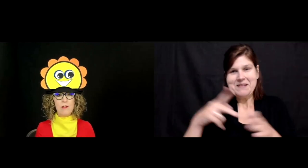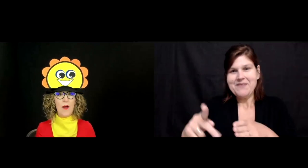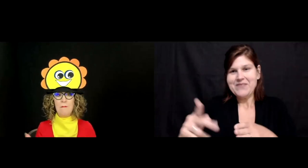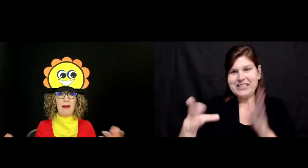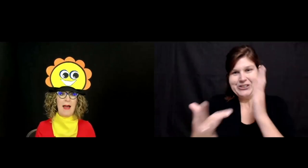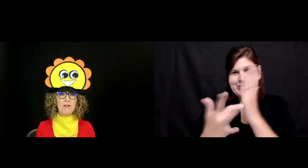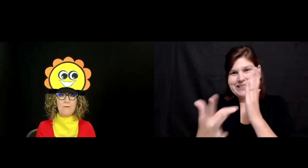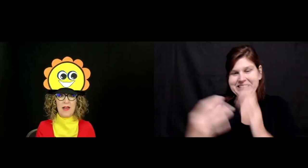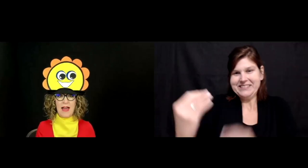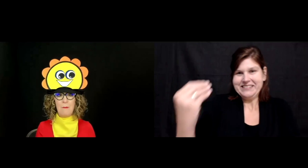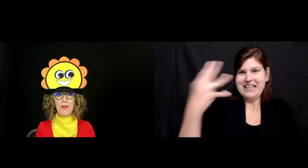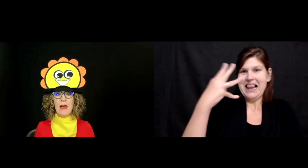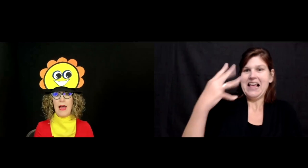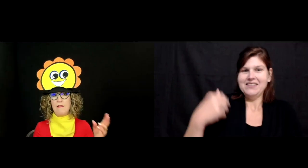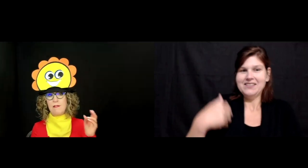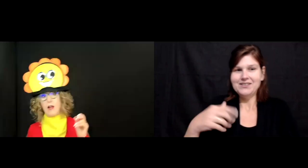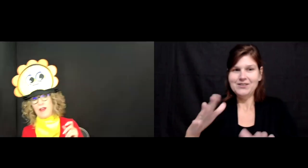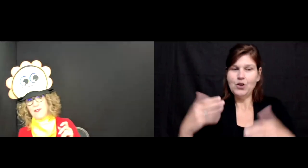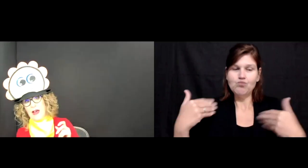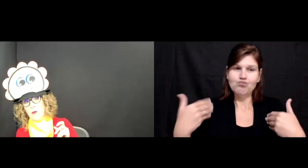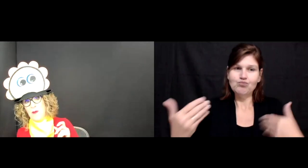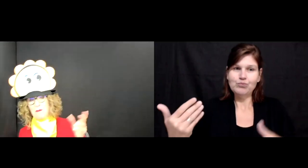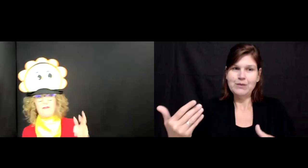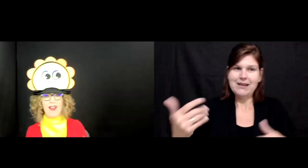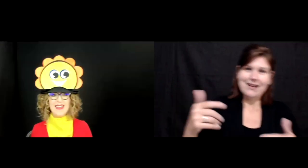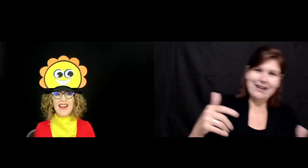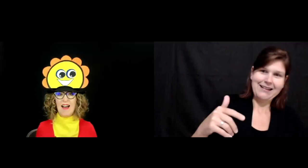So I'm out of my depth in solving that one, I'm afraid.